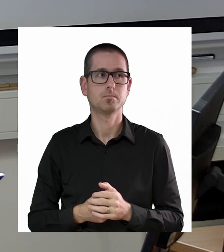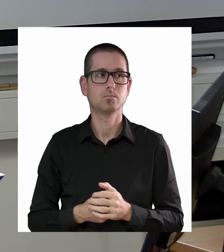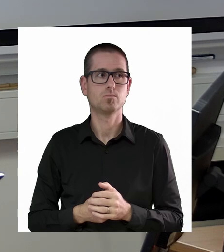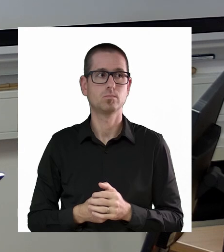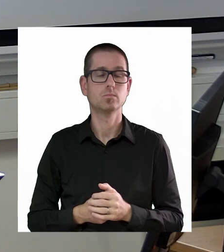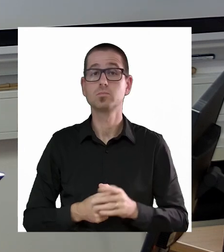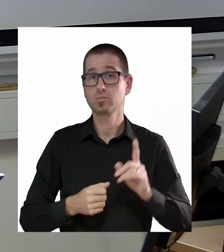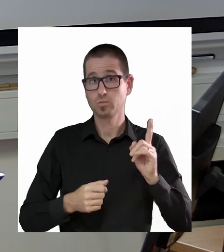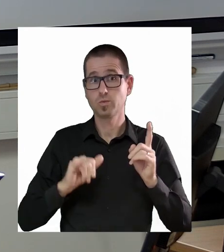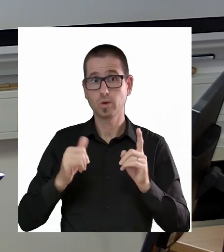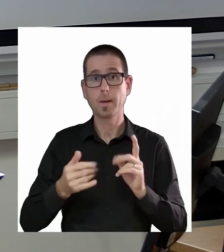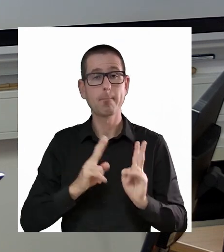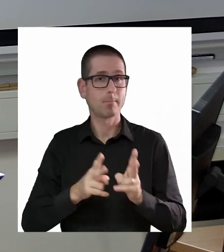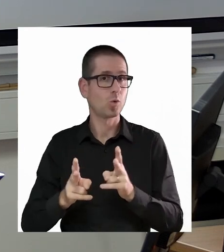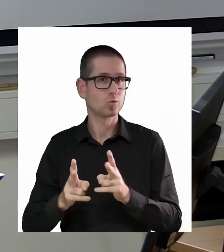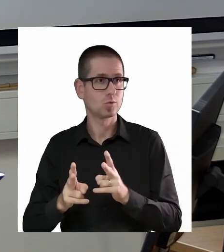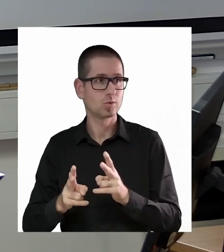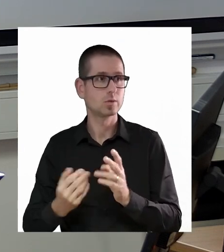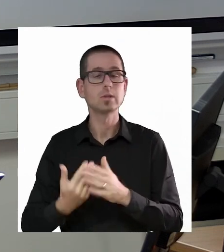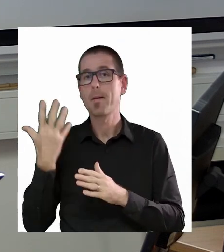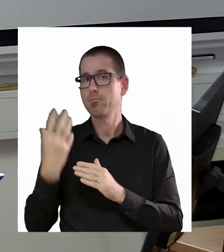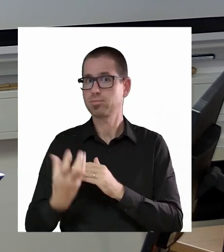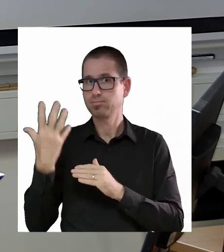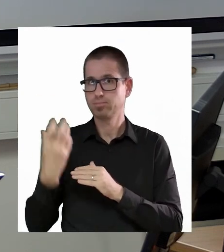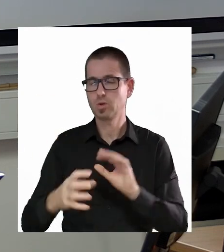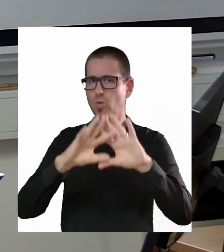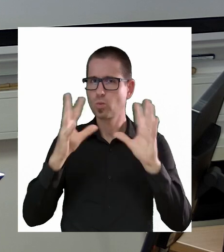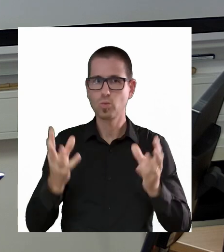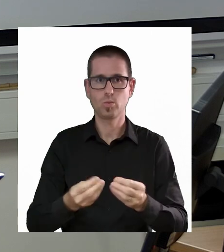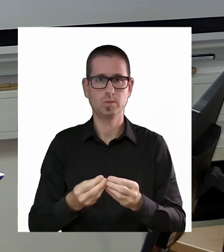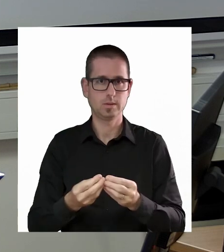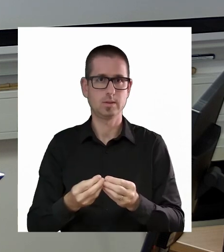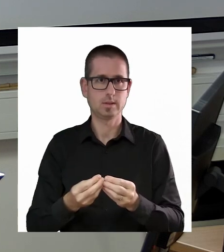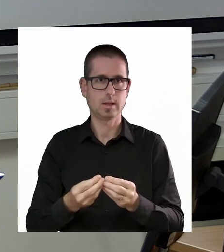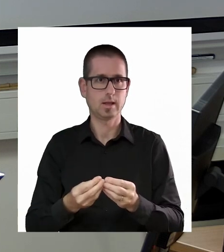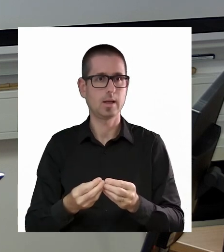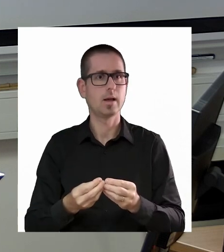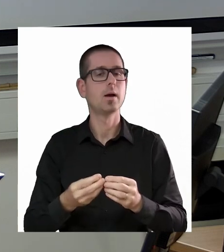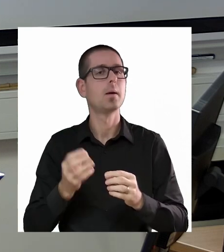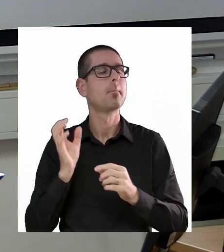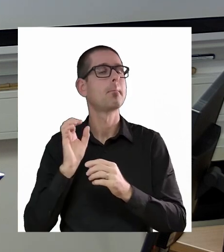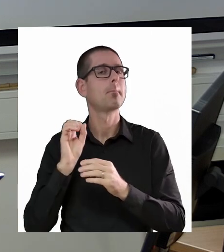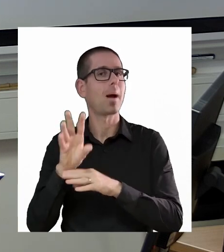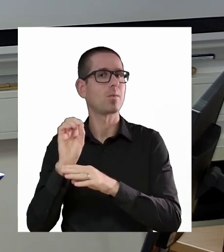Here is a possibility to download all the outcomes that were connected to this project. However,